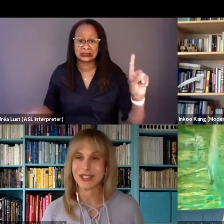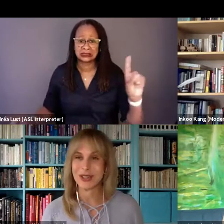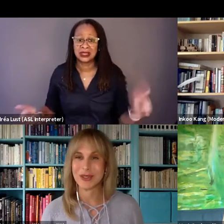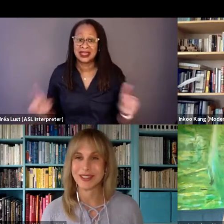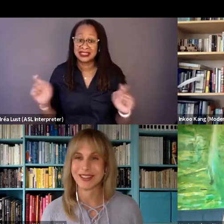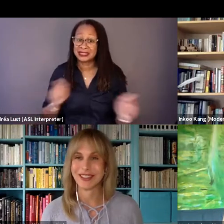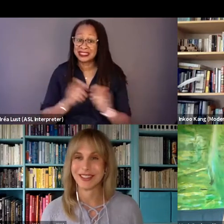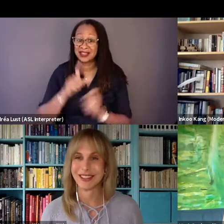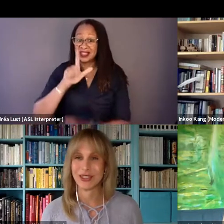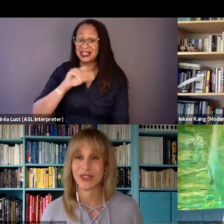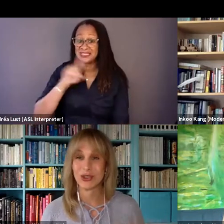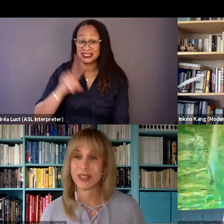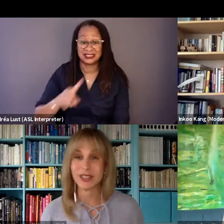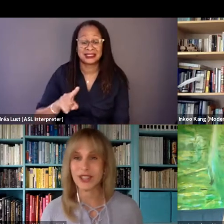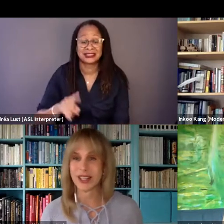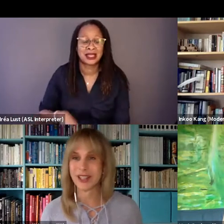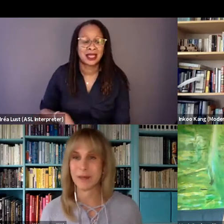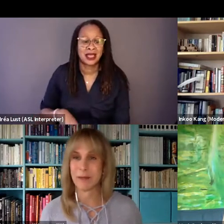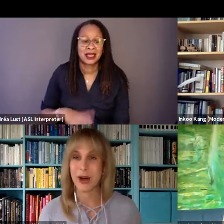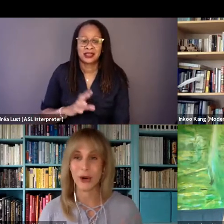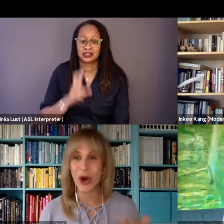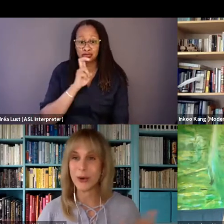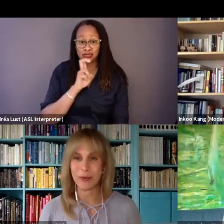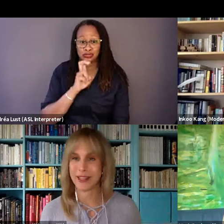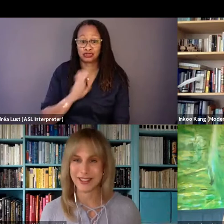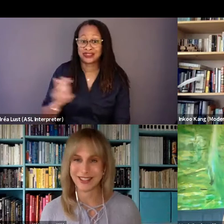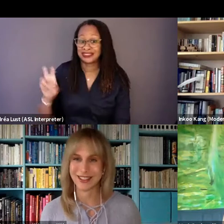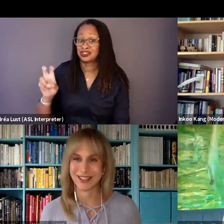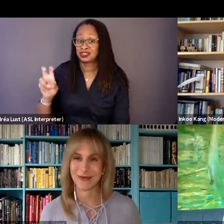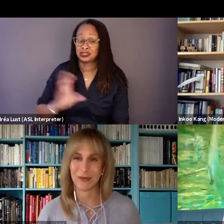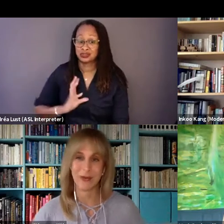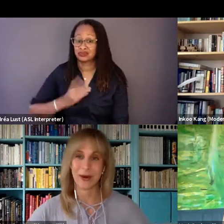She was transitioning by her own means very much outside